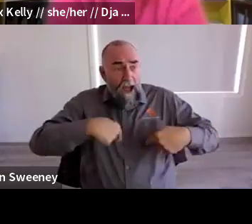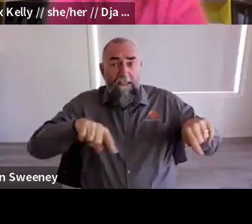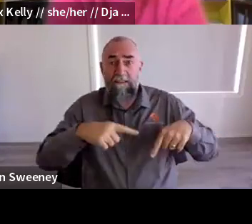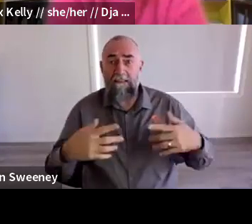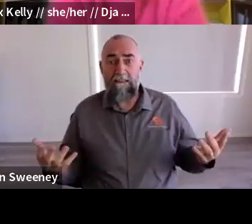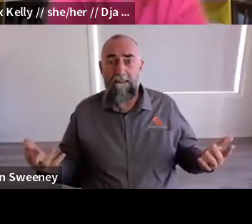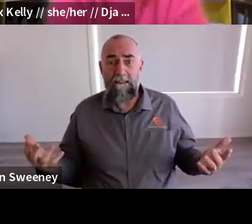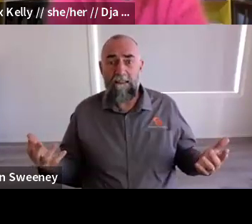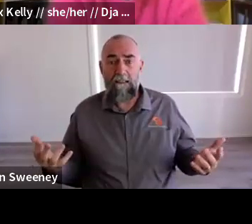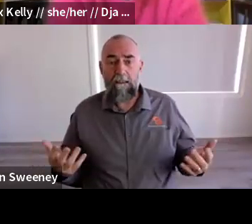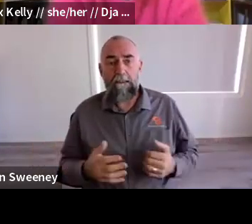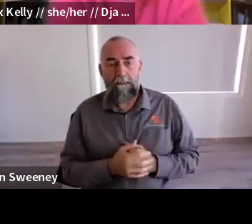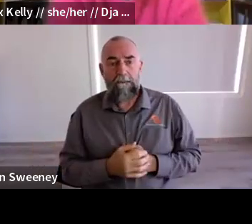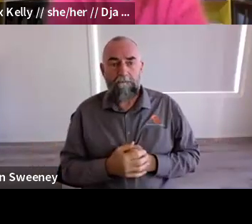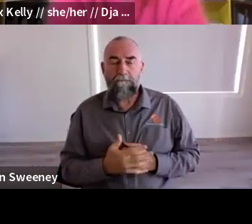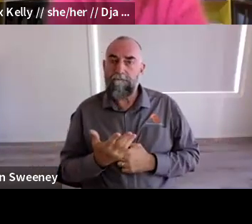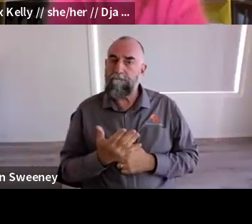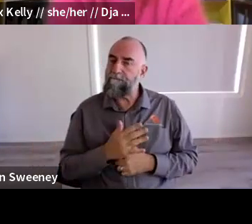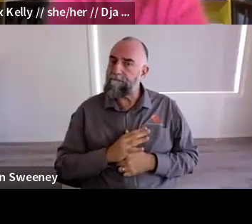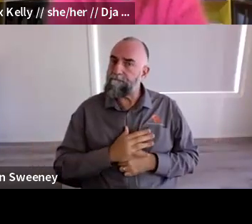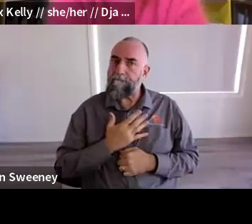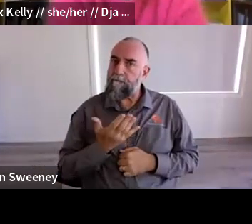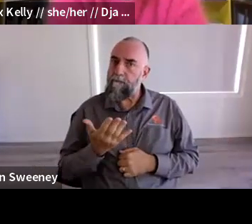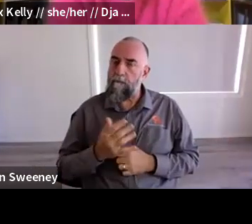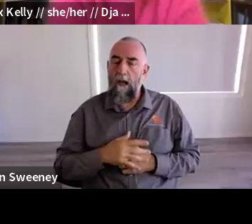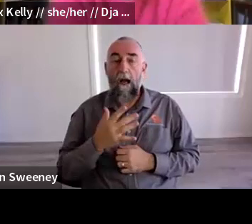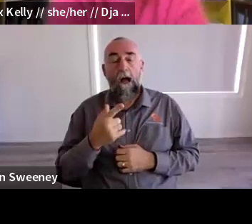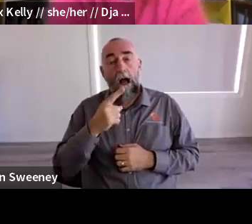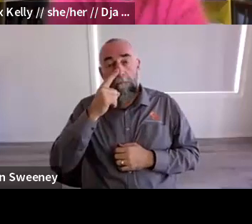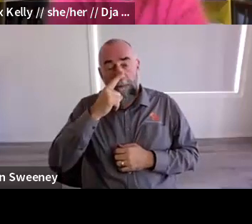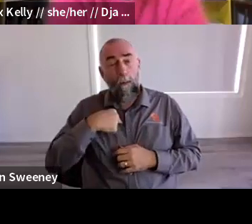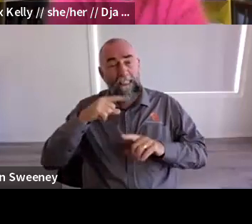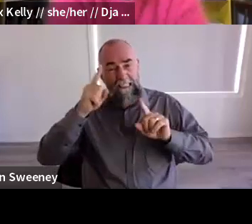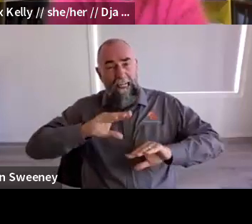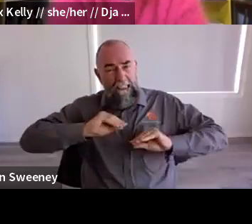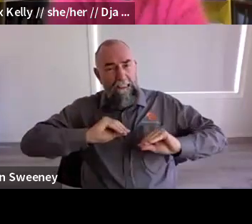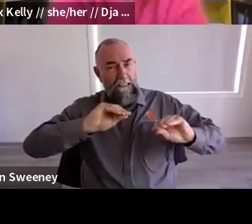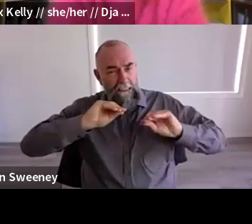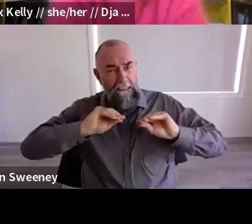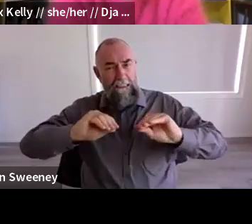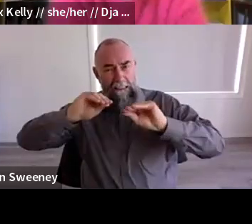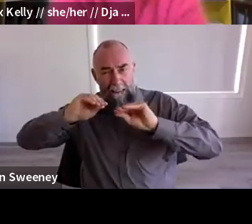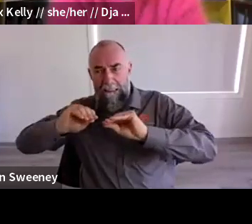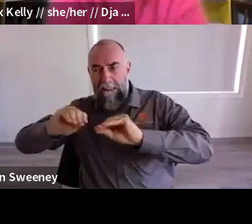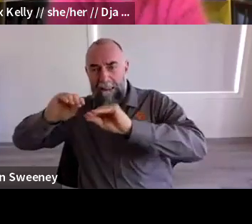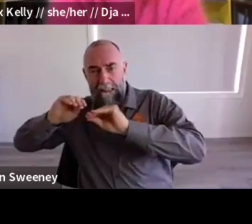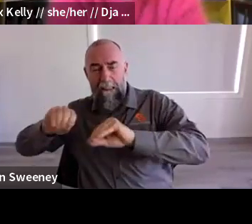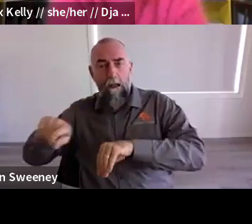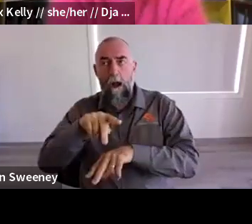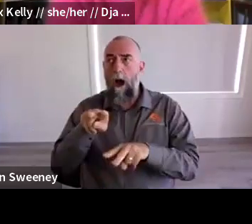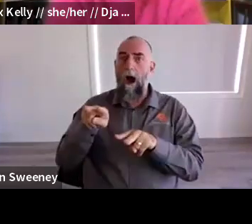you know, they don't understand those little things that are happening behind the scenes. For us. Yeah.